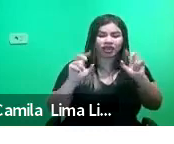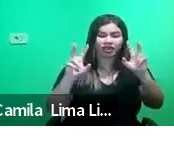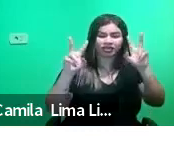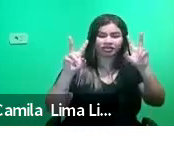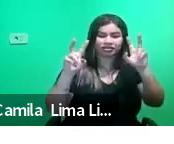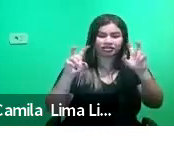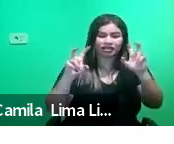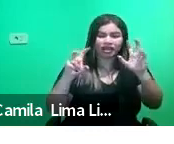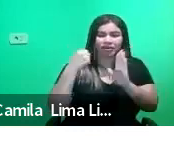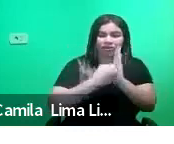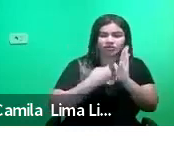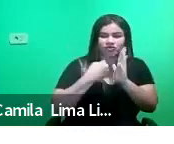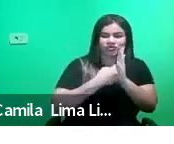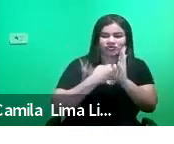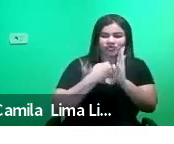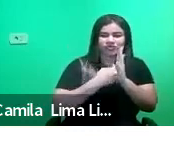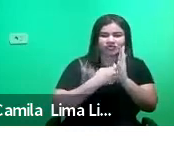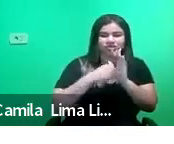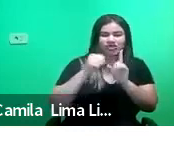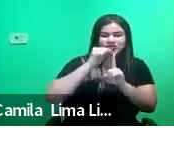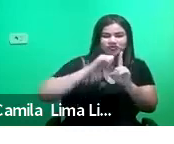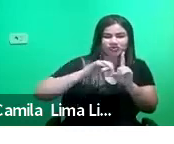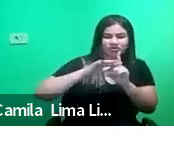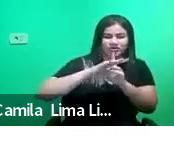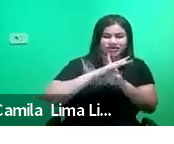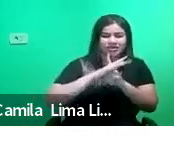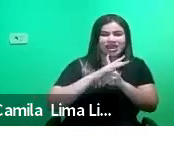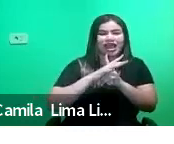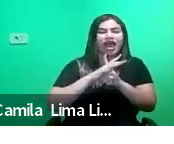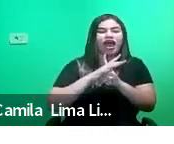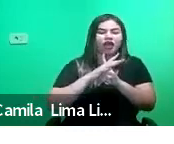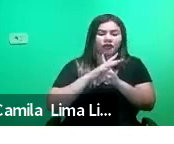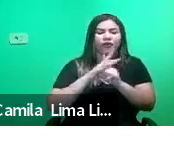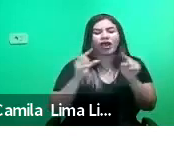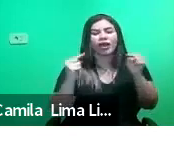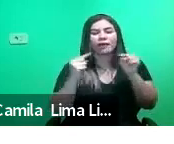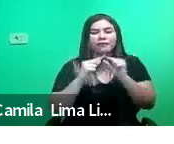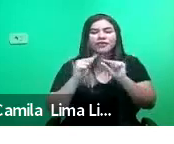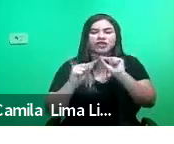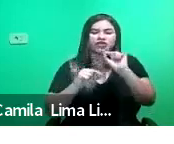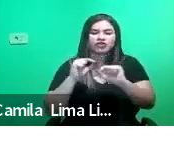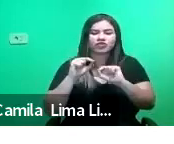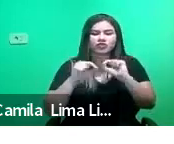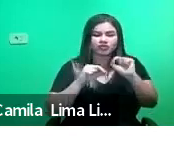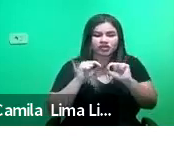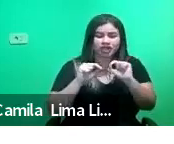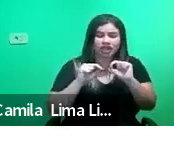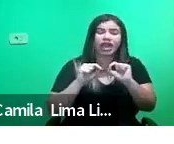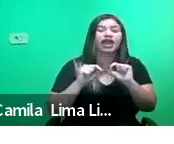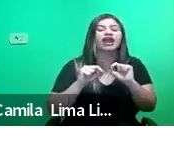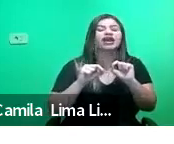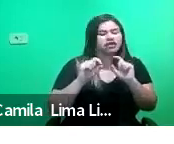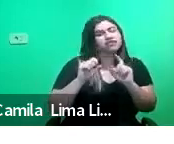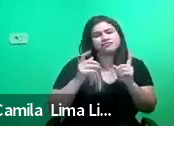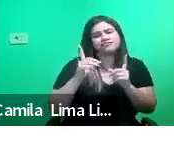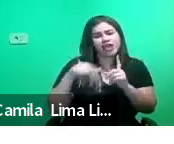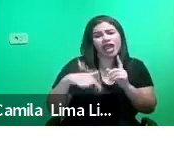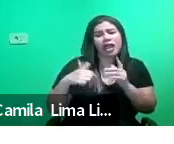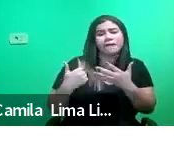d resistance has always been treated as a mere subtopic of the social question. The privileged focus being on privileged focus being on social order rather than